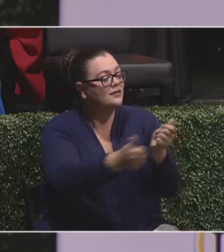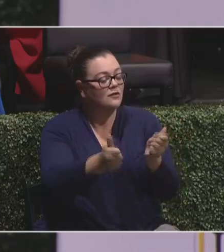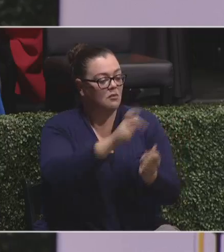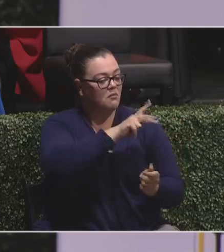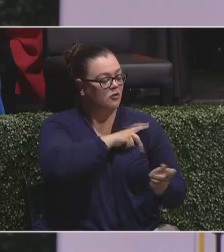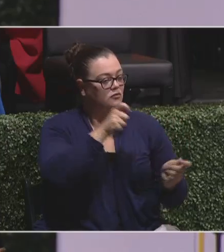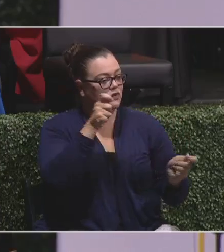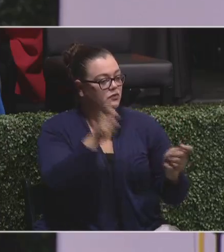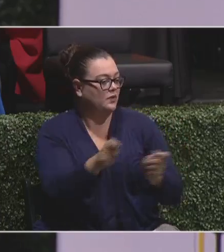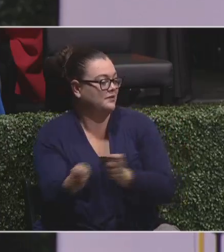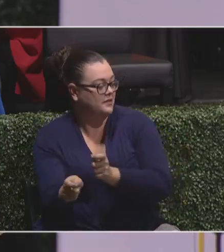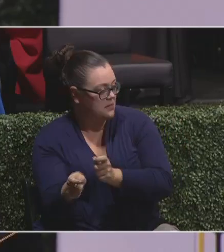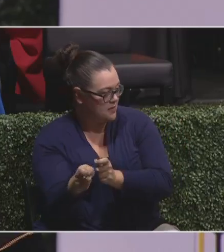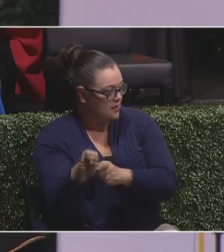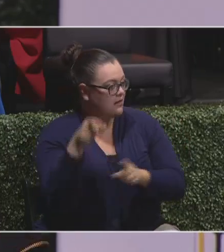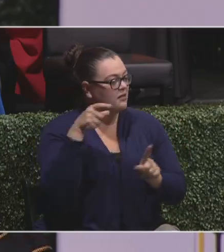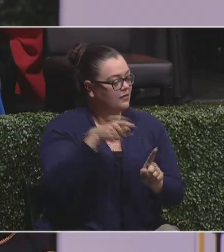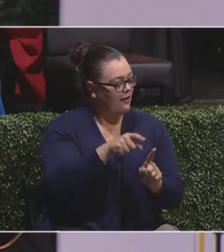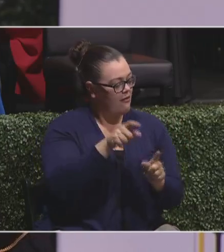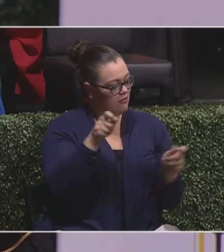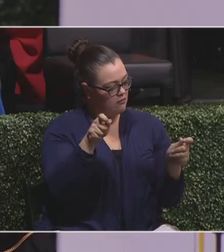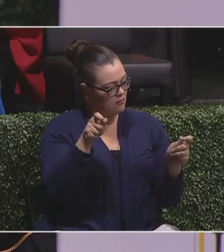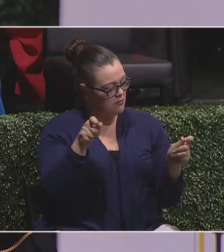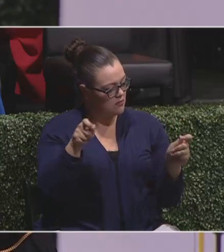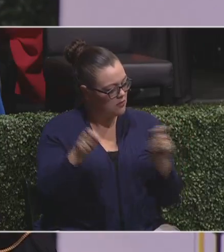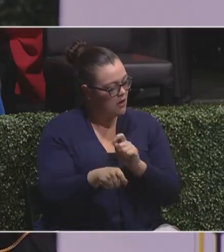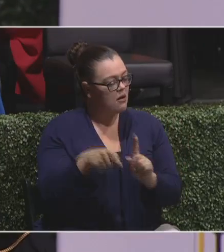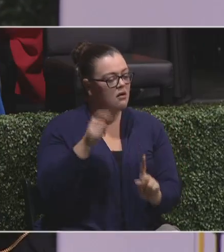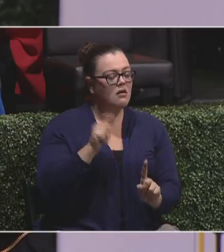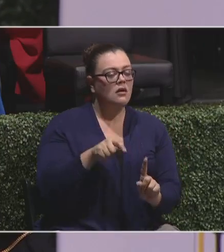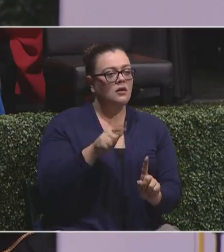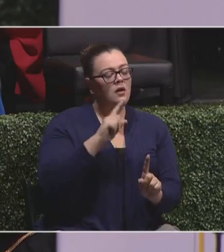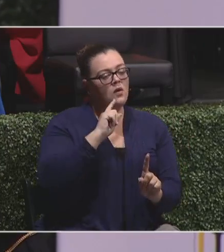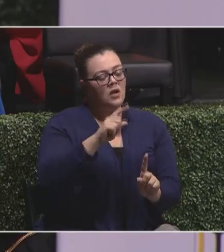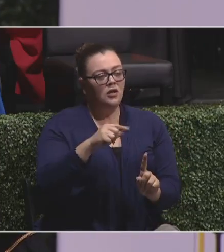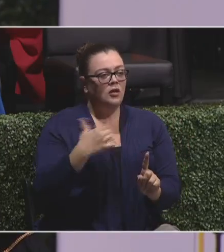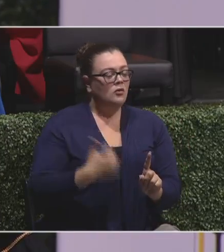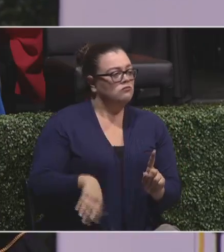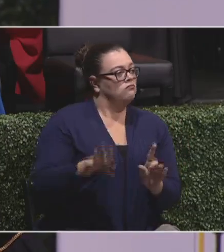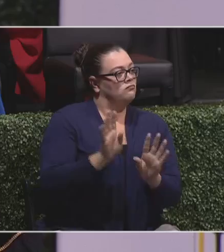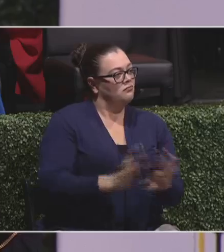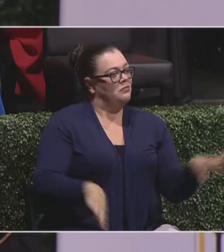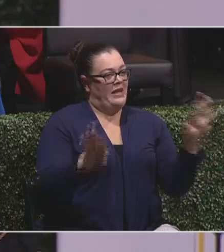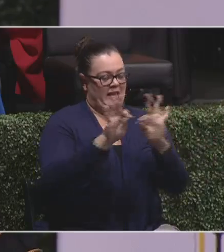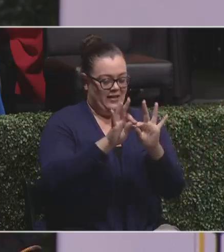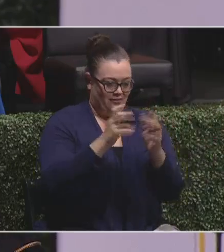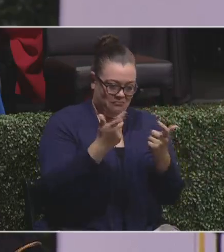WE'RE HERE TO PAY TRIBUTE TO THE FUTURE THAT YOU'RE GOING TO BUILD. DURING YOUR TIME HERE, YOU EACH EXPERIENCED A PERSONAL